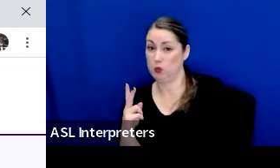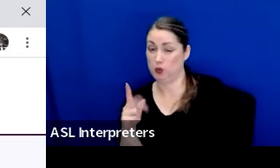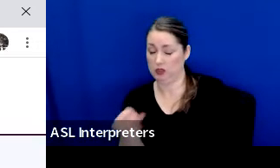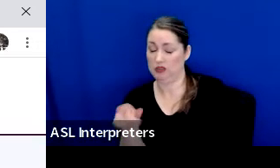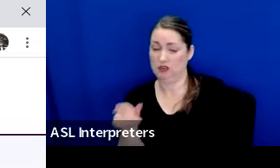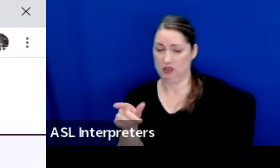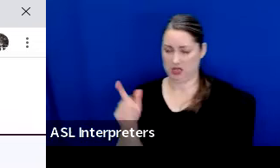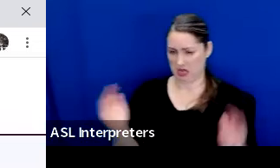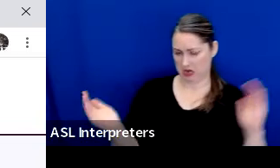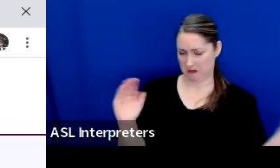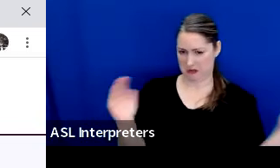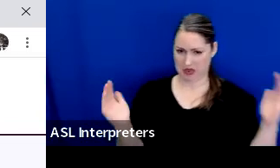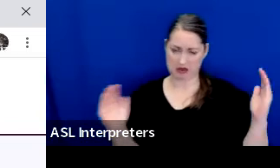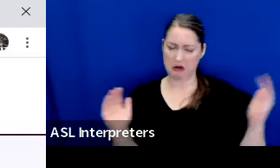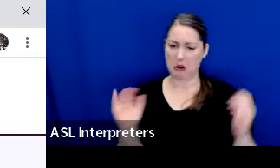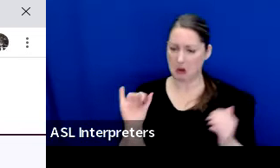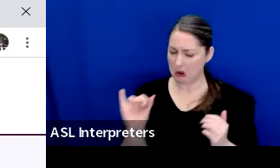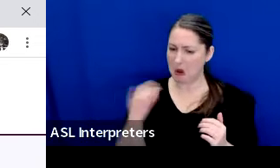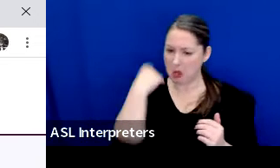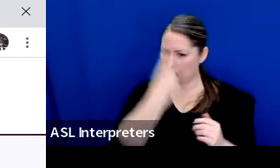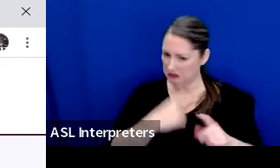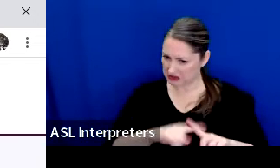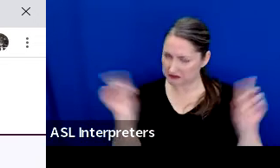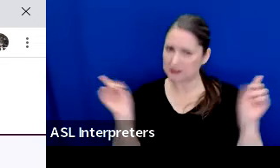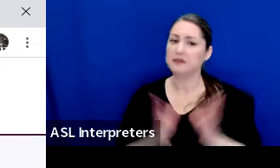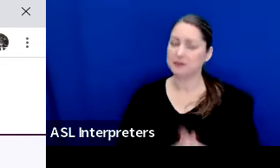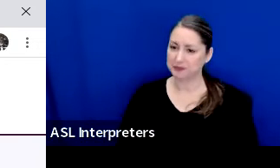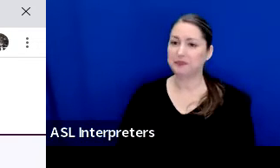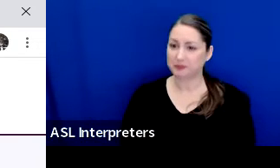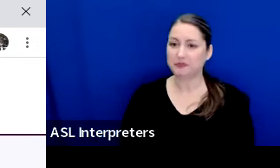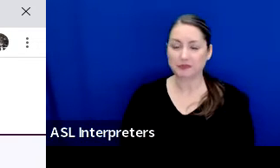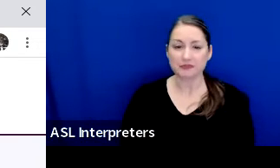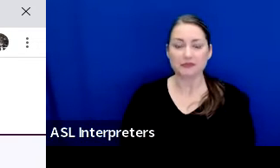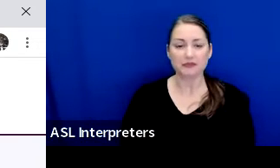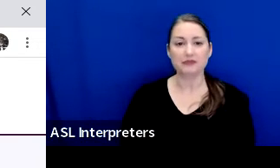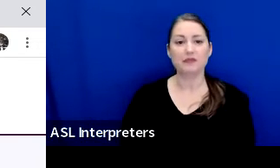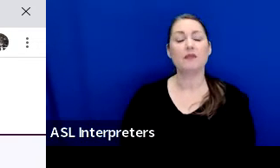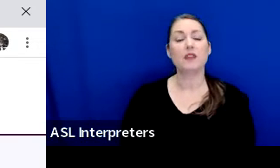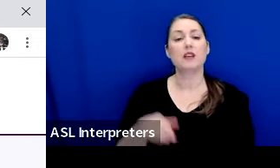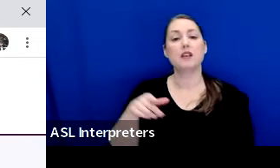It's kind of hard to attach Tahoe's on the quarter system. So we have a course on integration, basically.